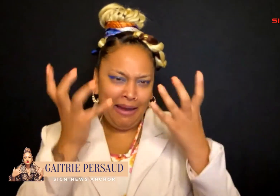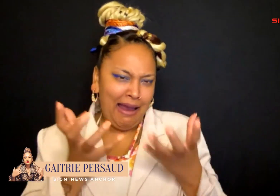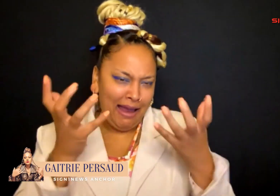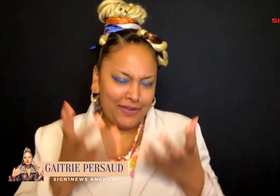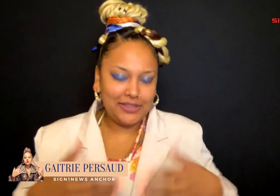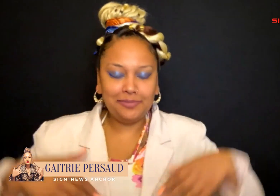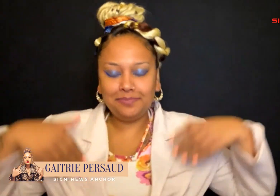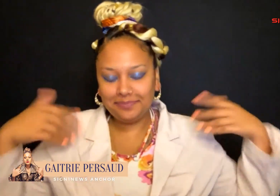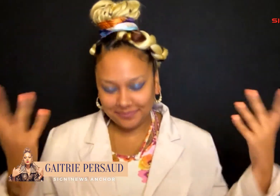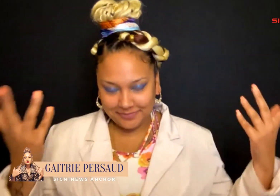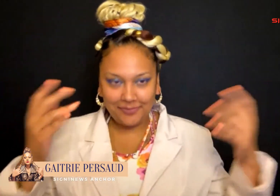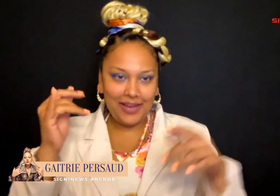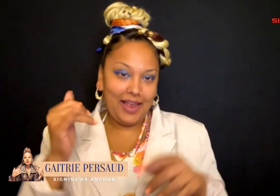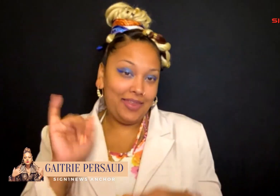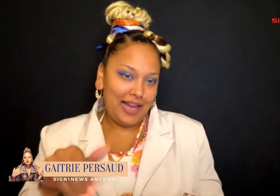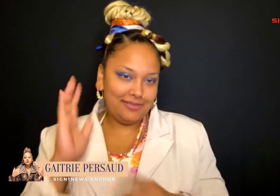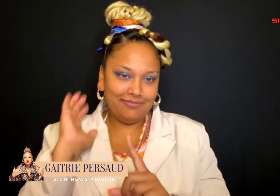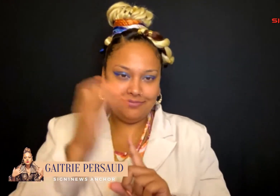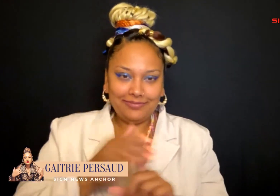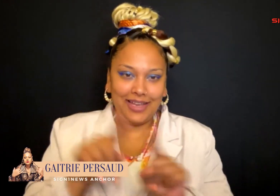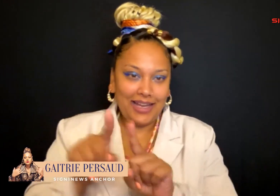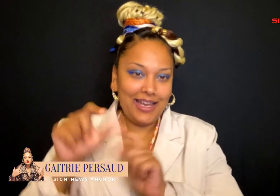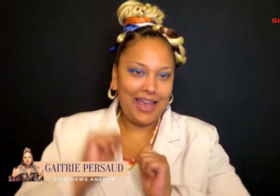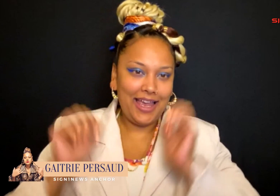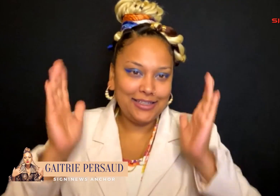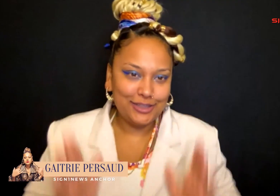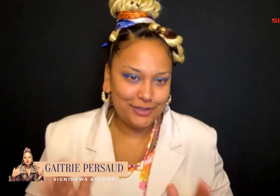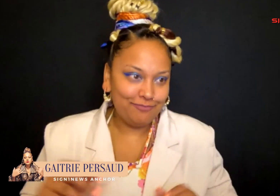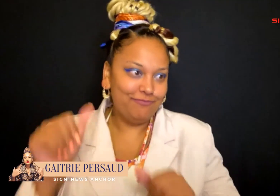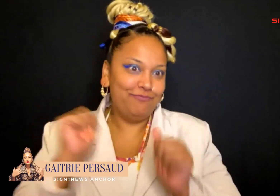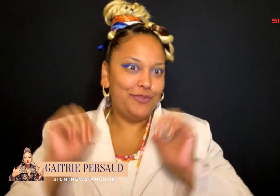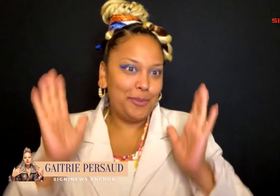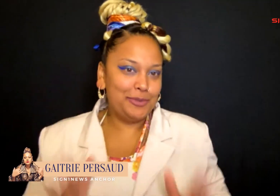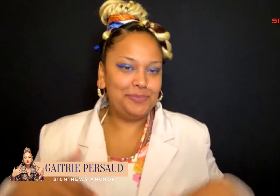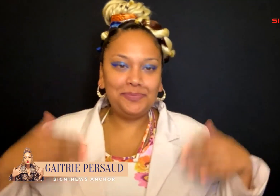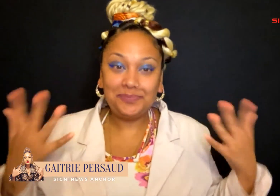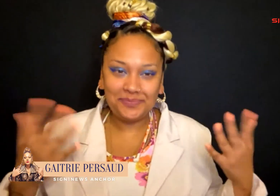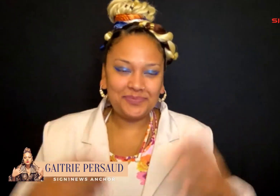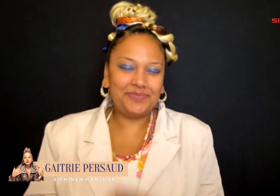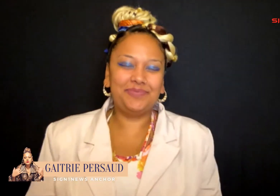I'm not used to is kind heavy hair but that's what you have to do when you're an actress and a performer